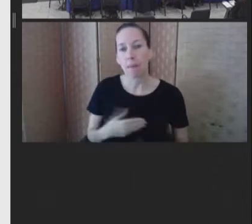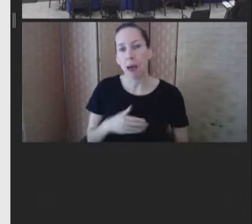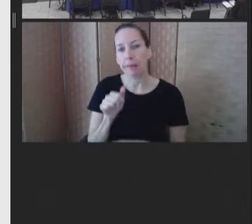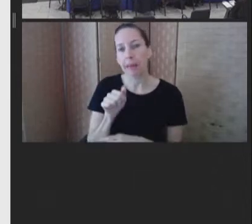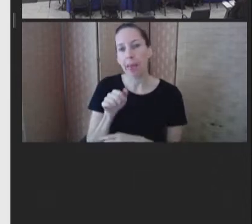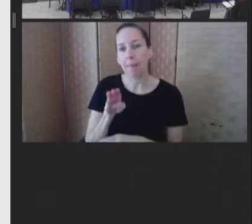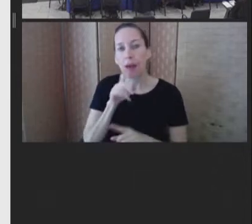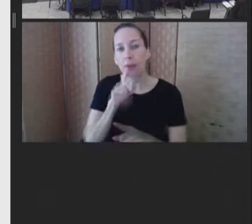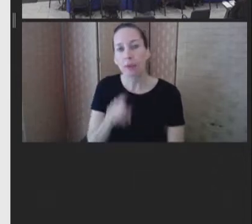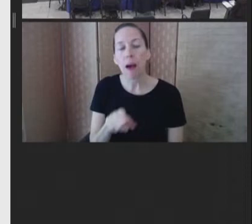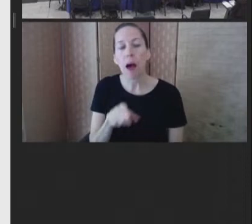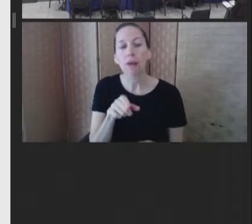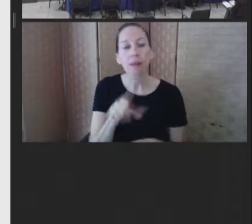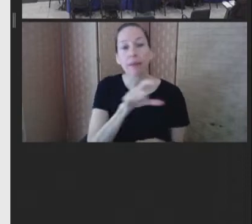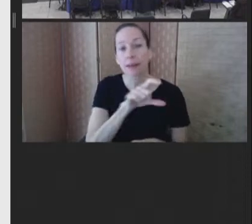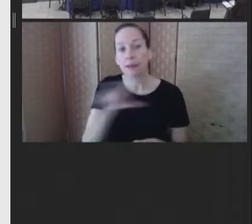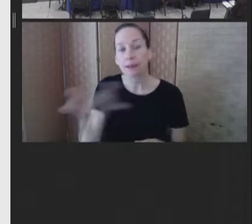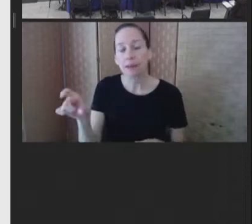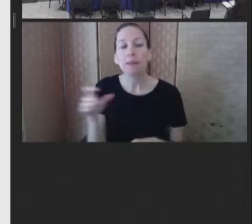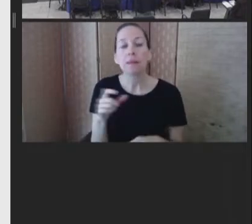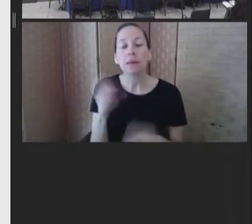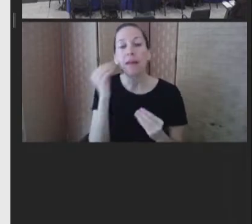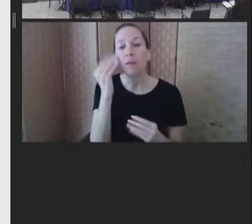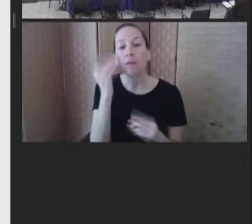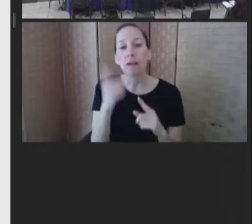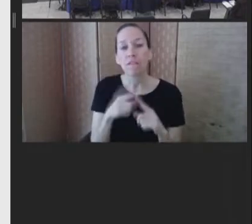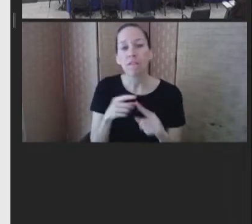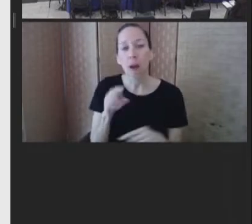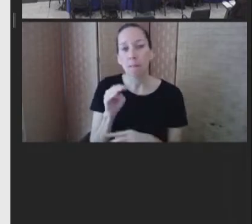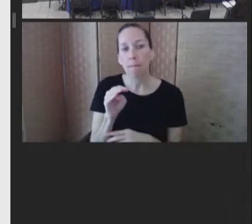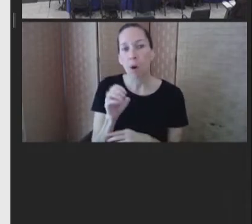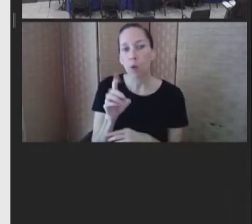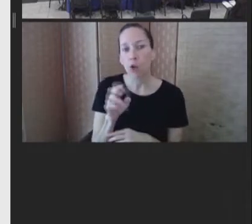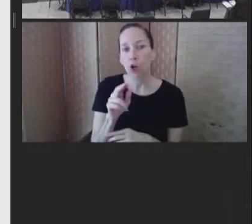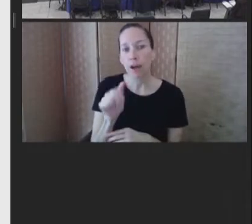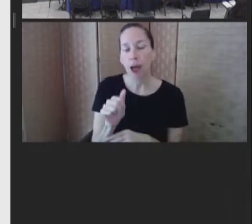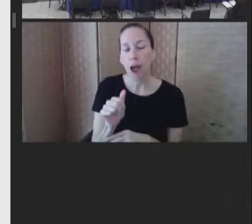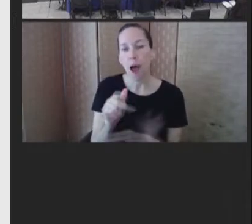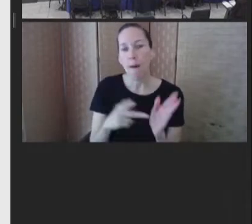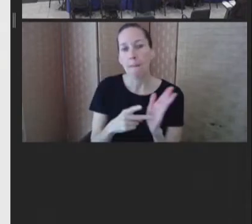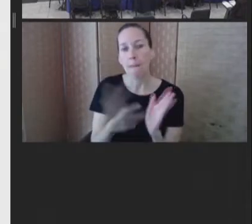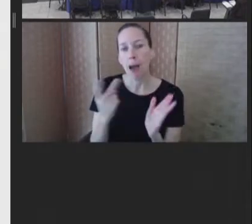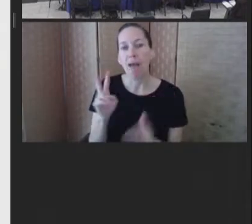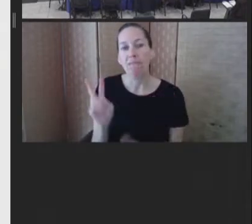a preprint from Moderna Beta bivalent vaccine, with a more durable antibody response that was